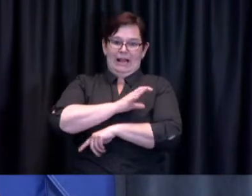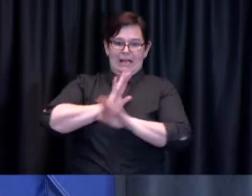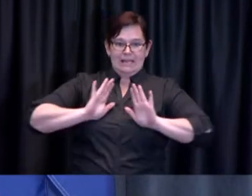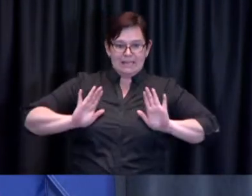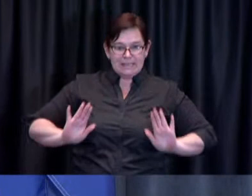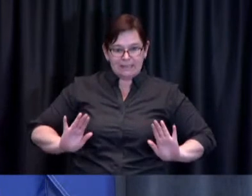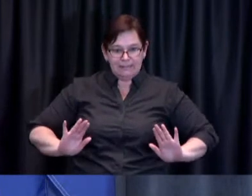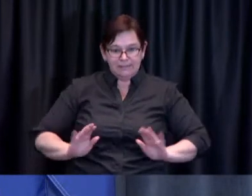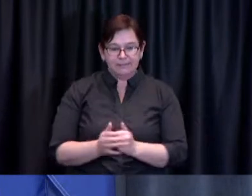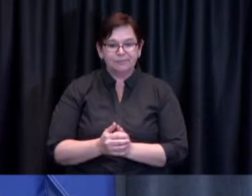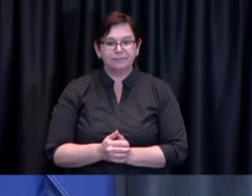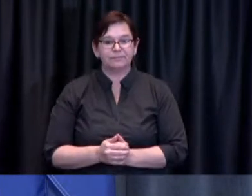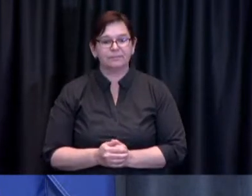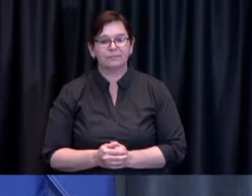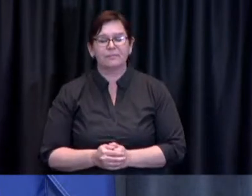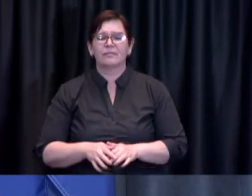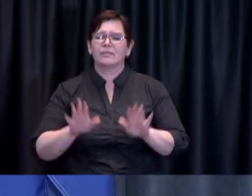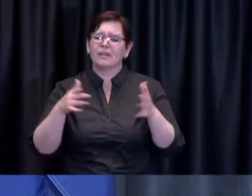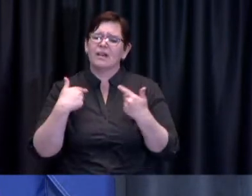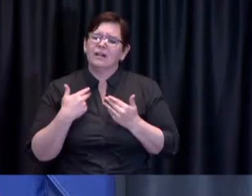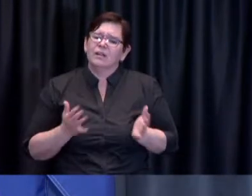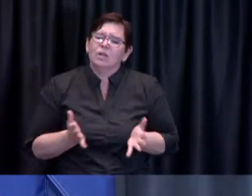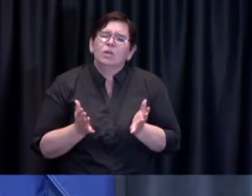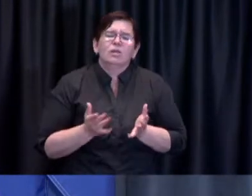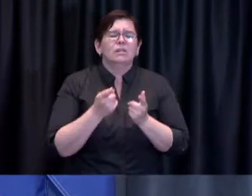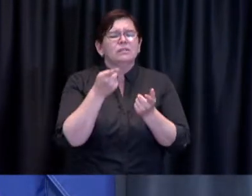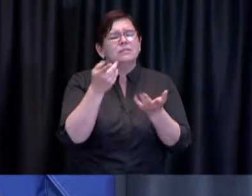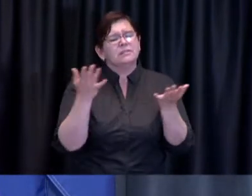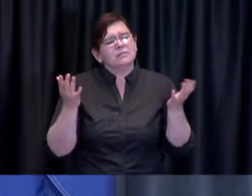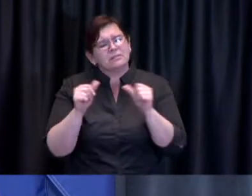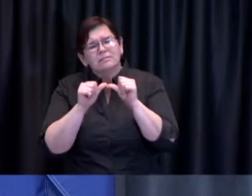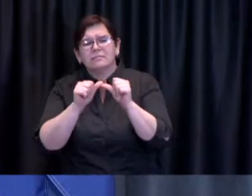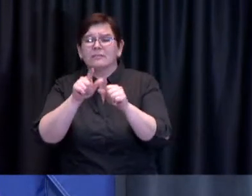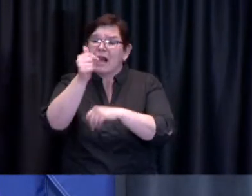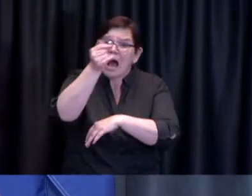I encourage everyone who is 18 years of age and older to book your appointment to get